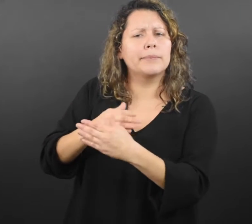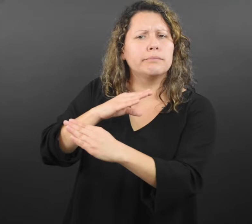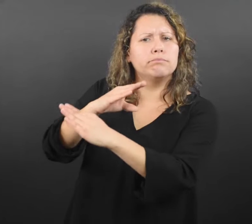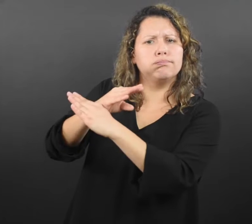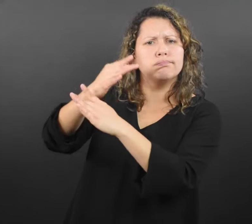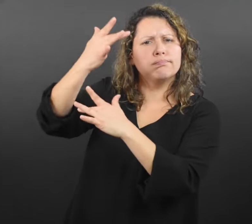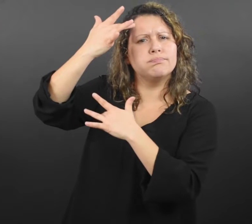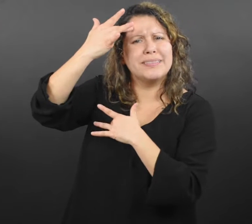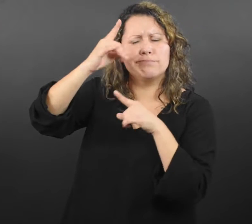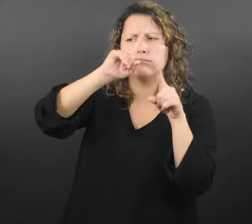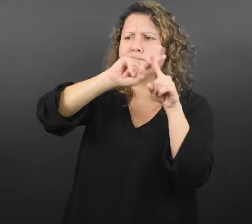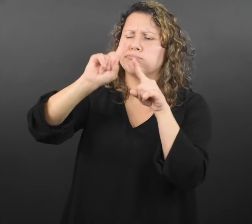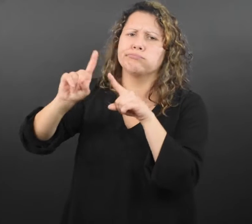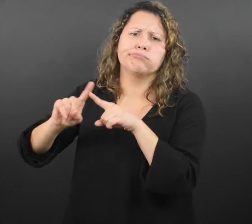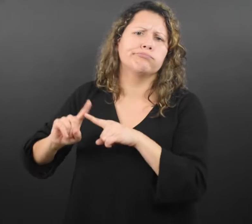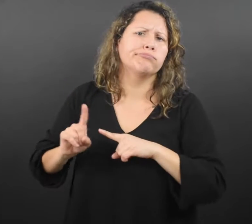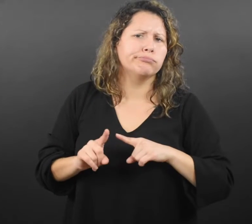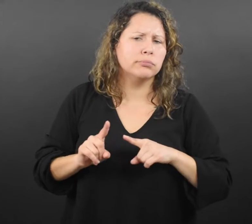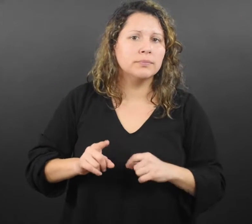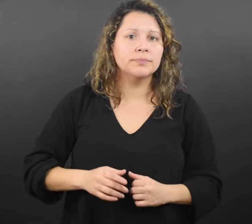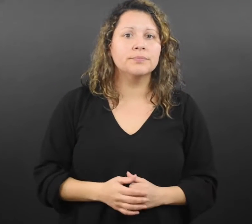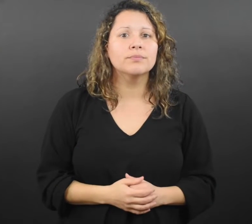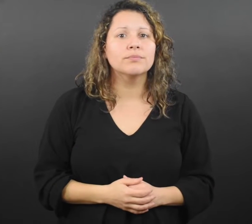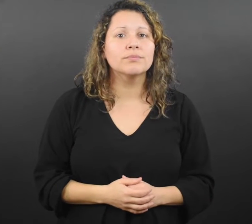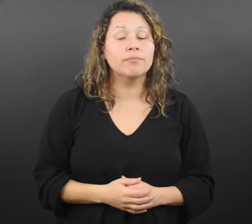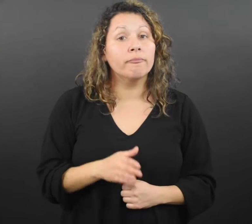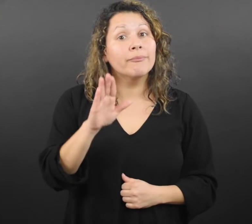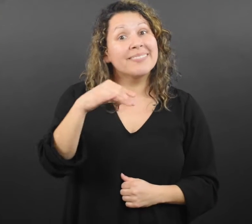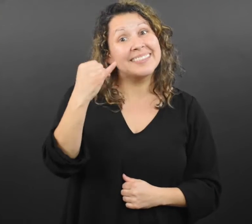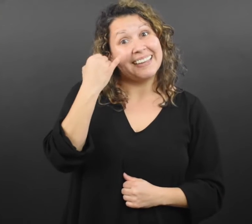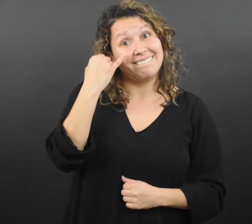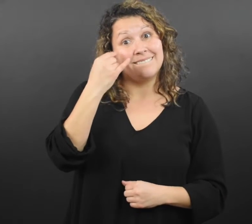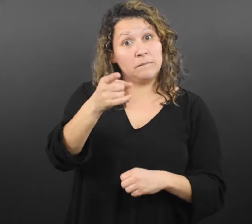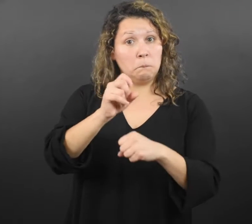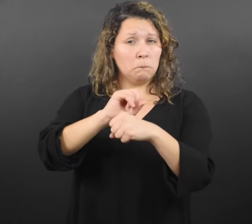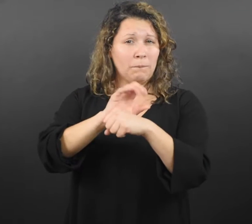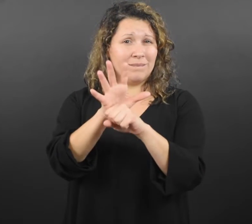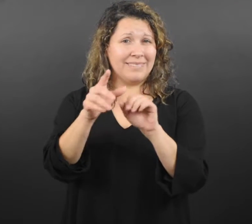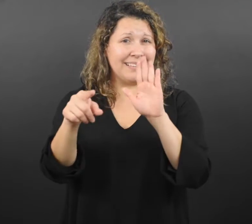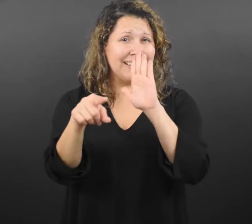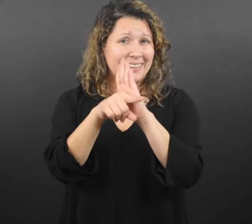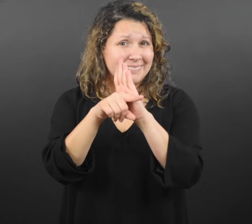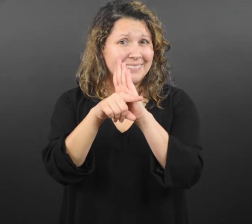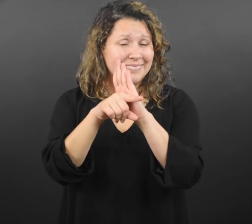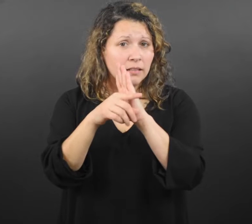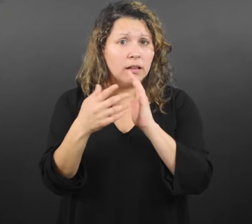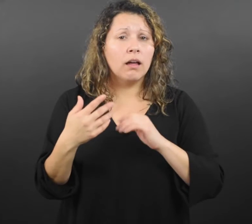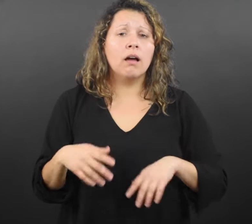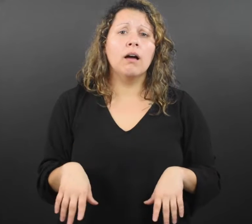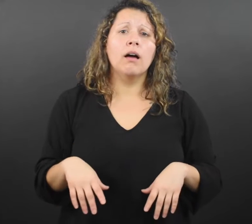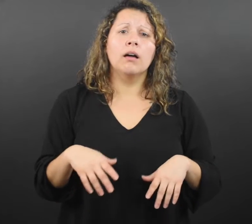getting sick from many things. ● If you are COVID-negative, usual